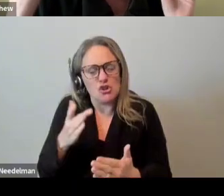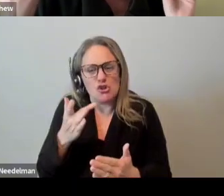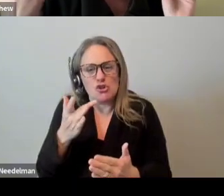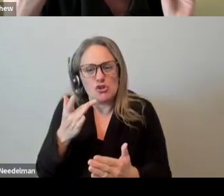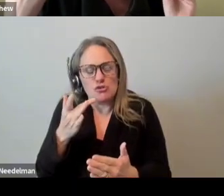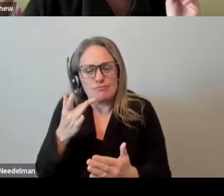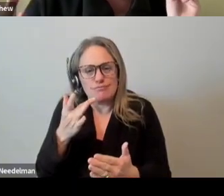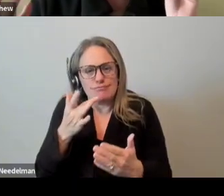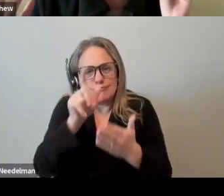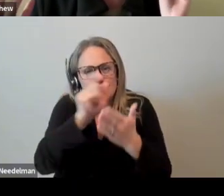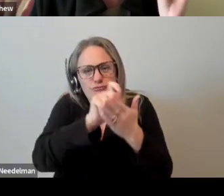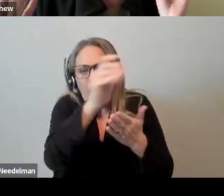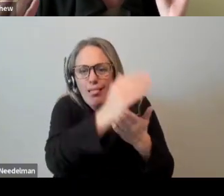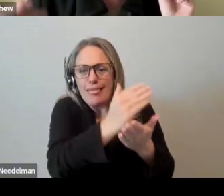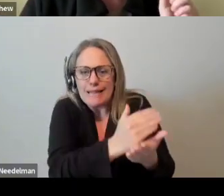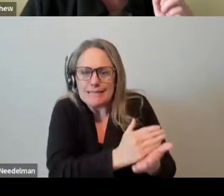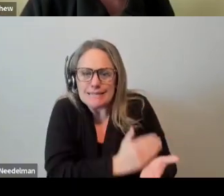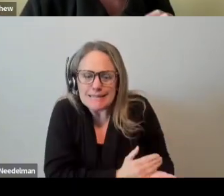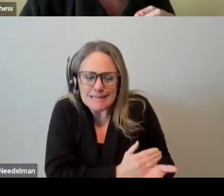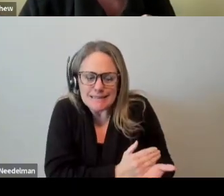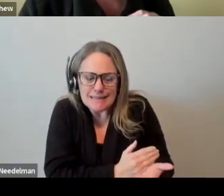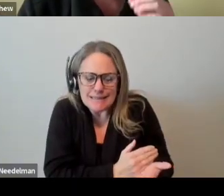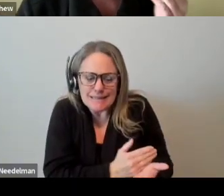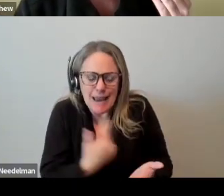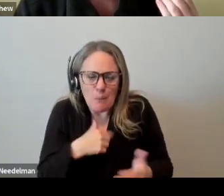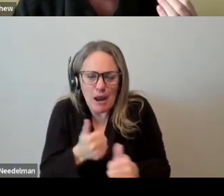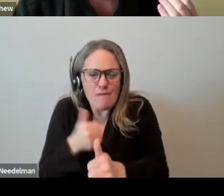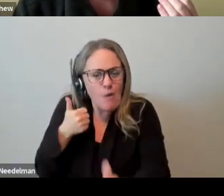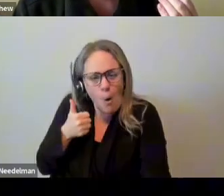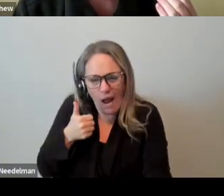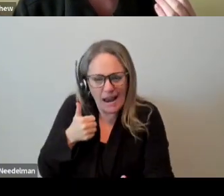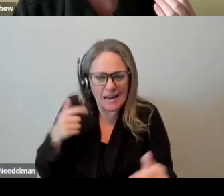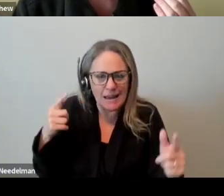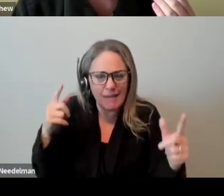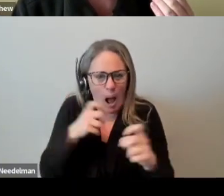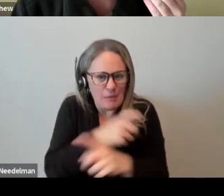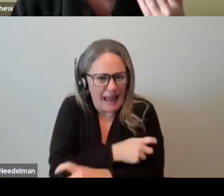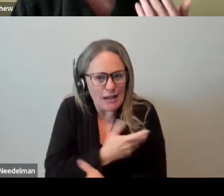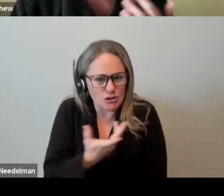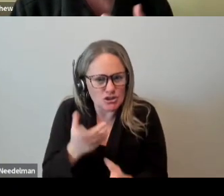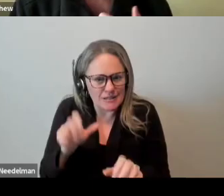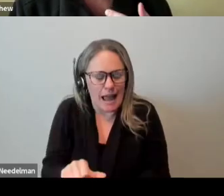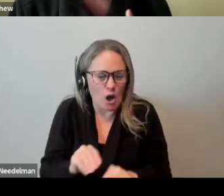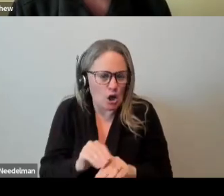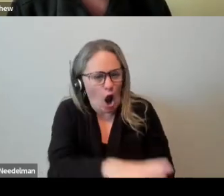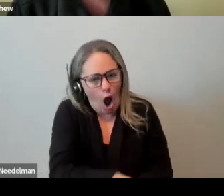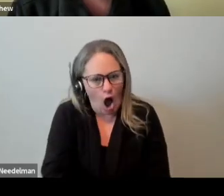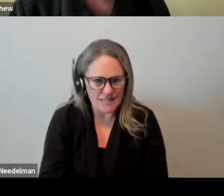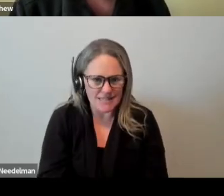and all the complication that might cause. So in my research I'm asking